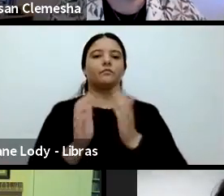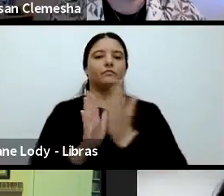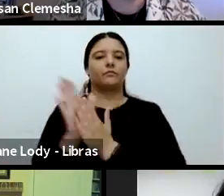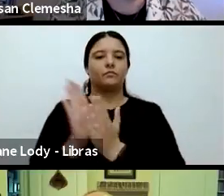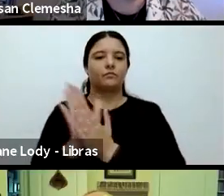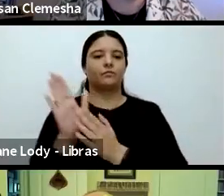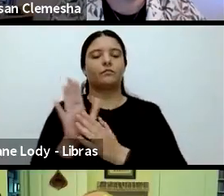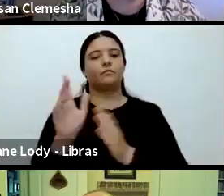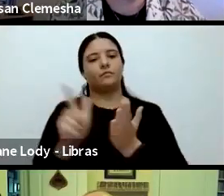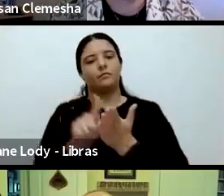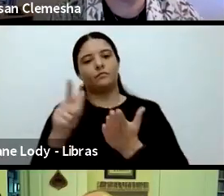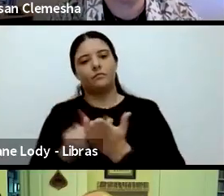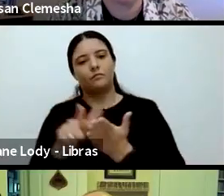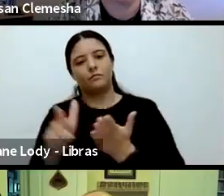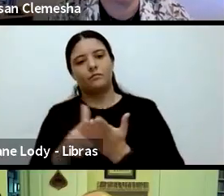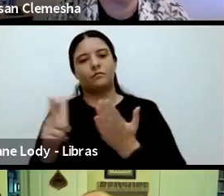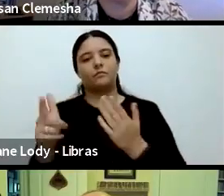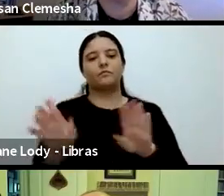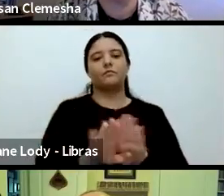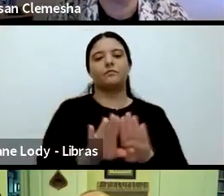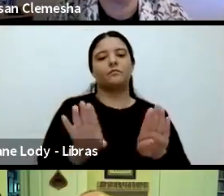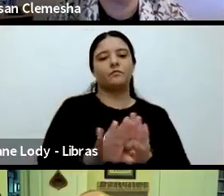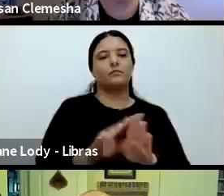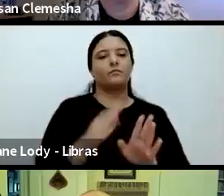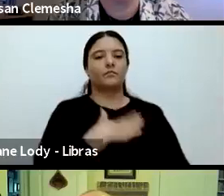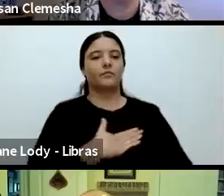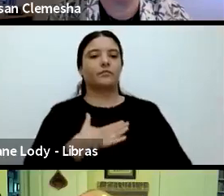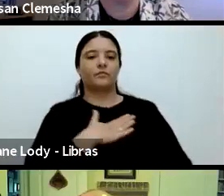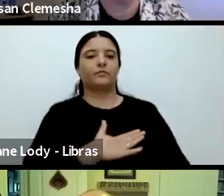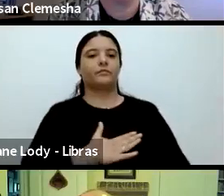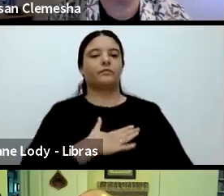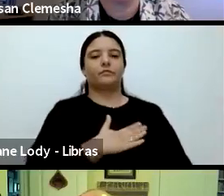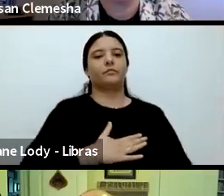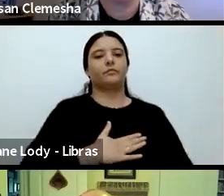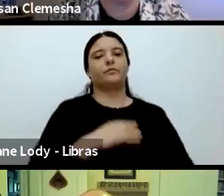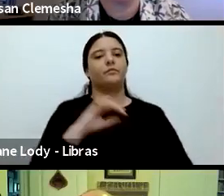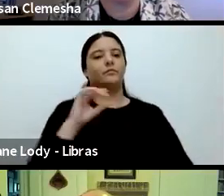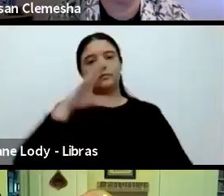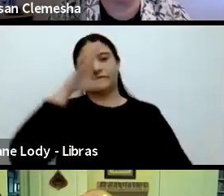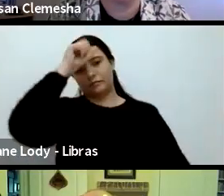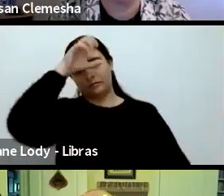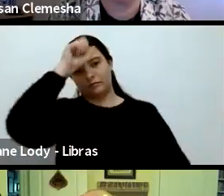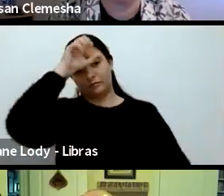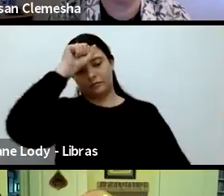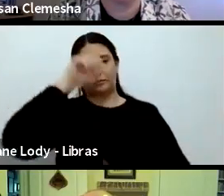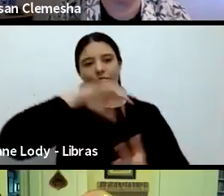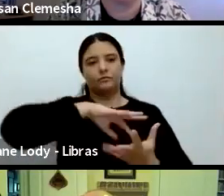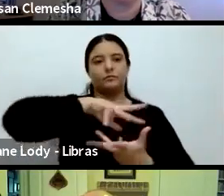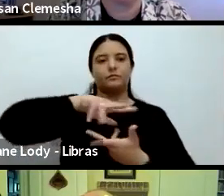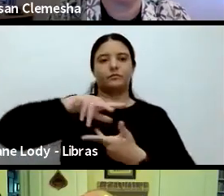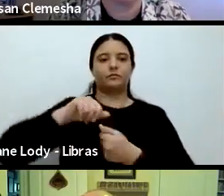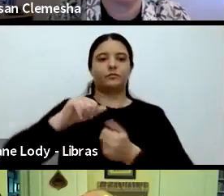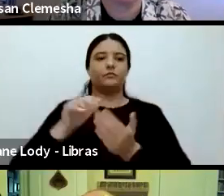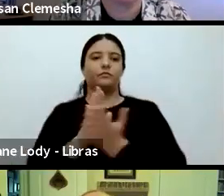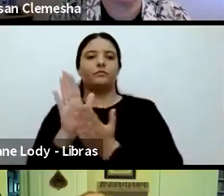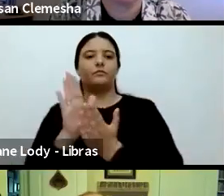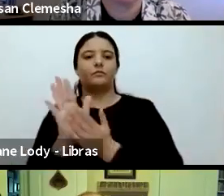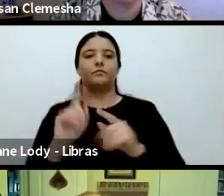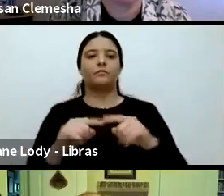And I had the pleasure. not only not only to learn more not only to learn more about the publishing world, but the publishing world, but also to being inspired.